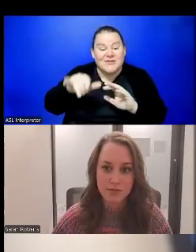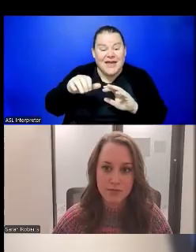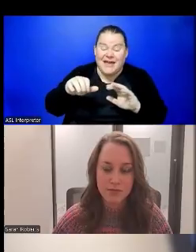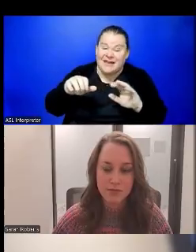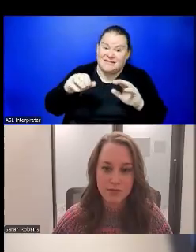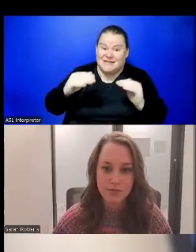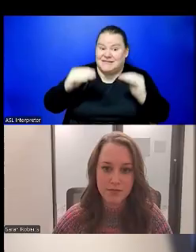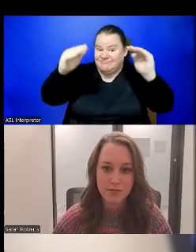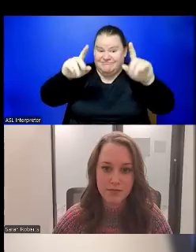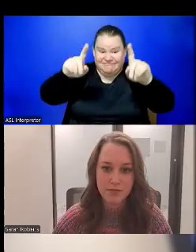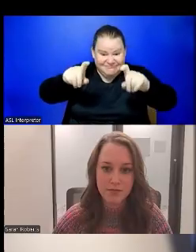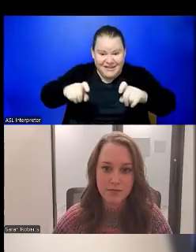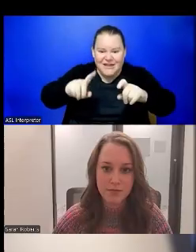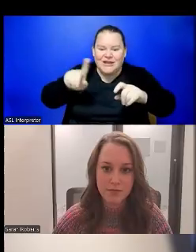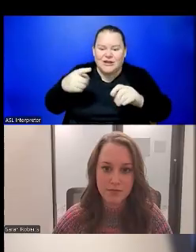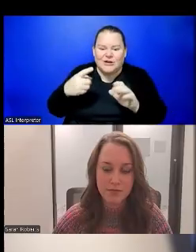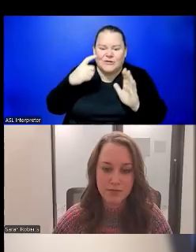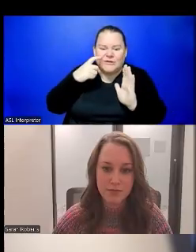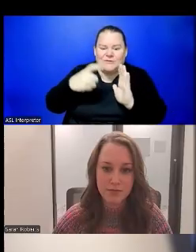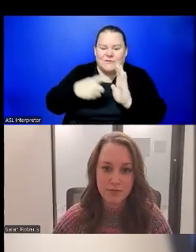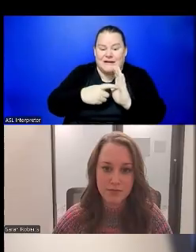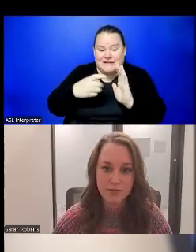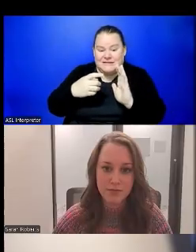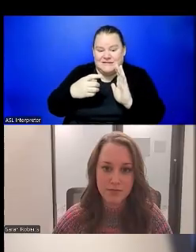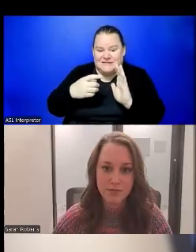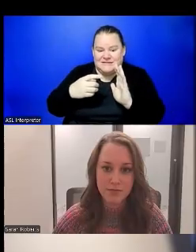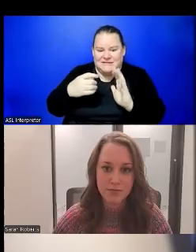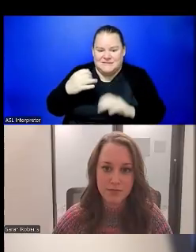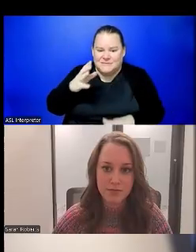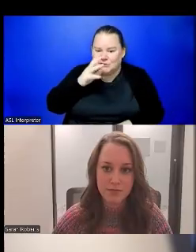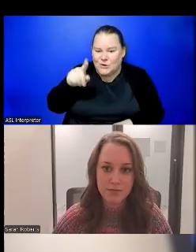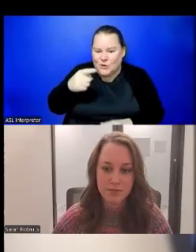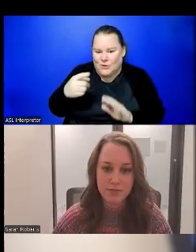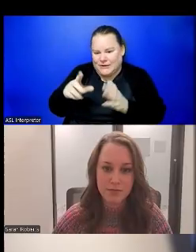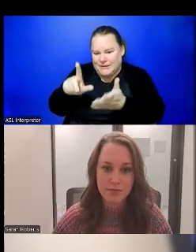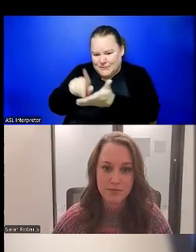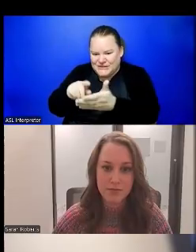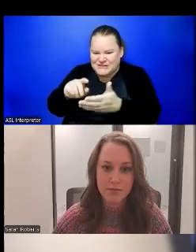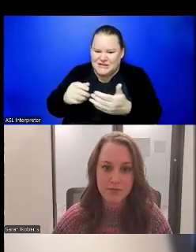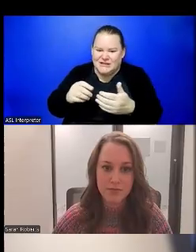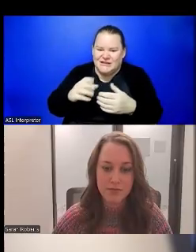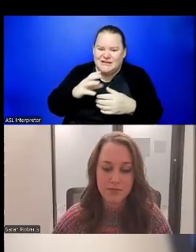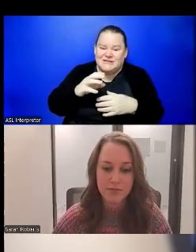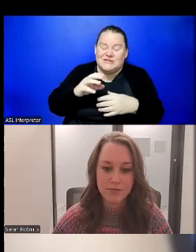imprinting in the Prader Willi critical region. So differentiates between that Angelman syndrome or prader willi syndrome.